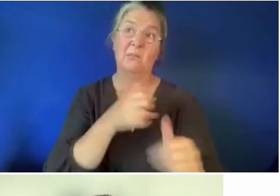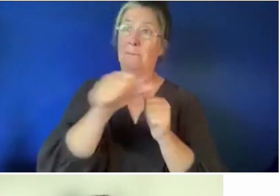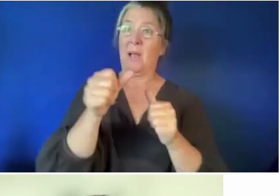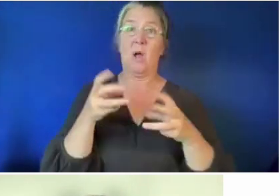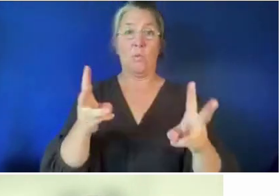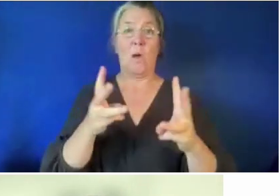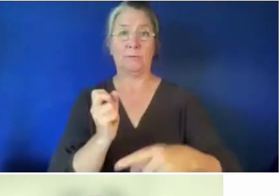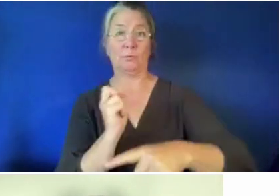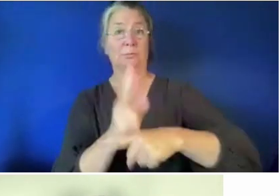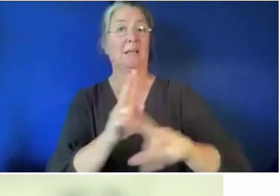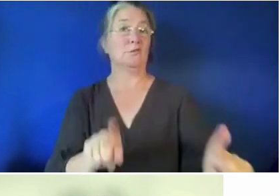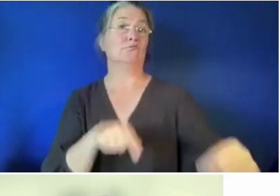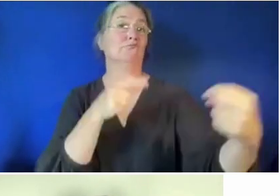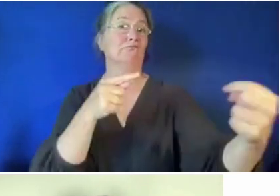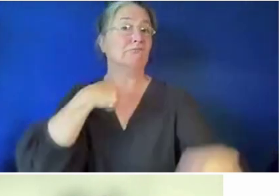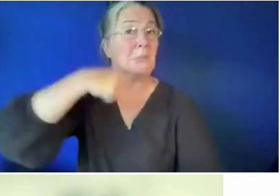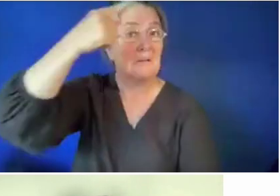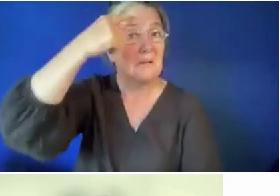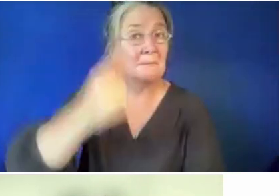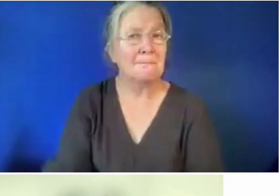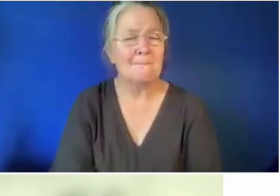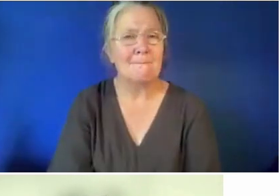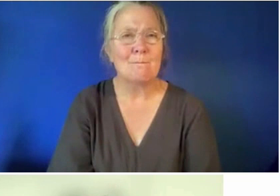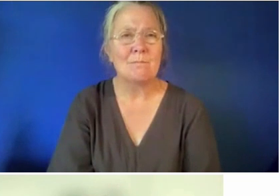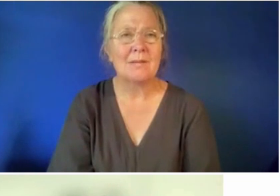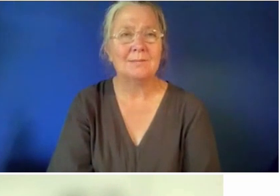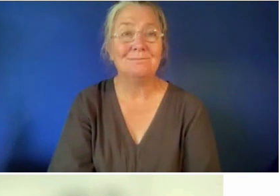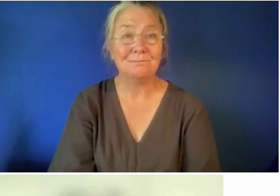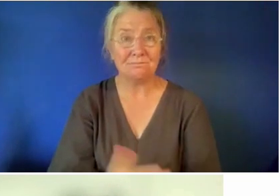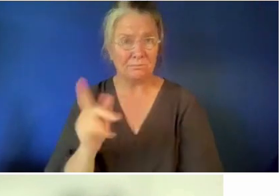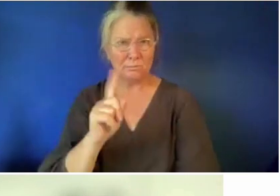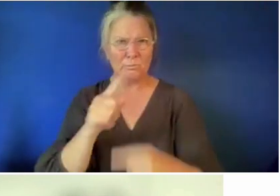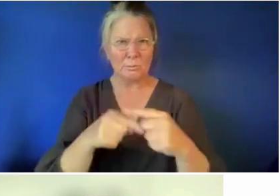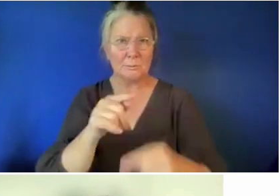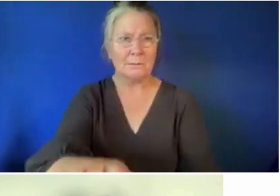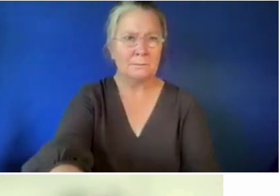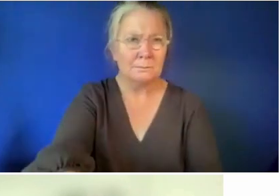Thank you. Well, I've only been with the APS for about one year,